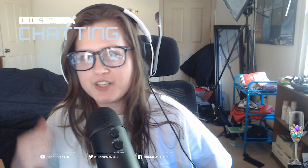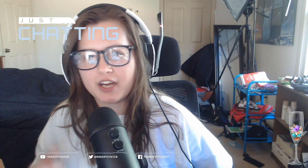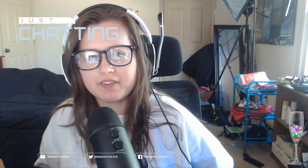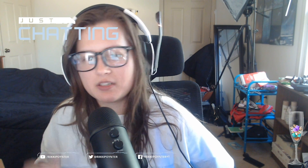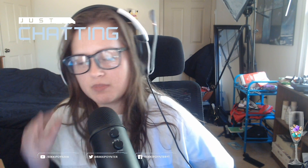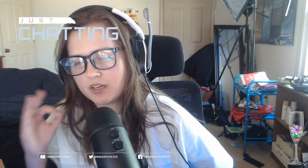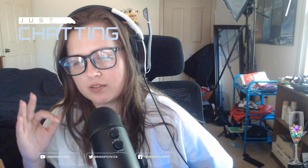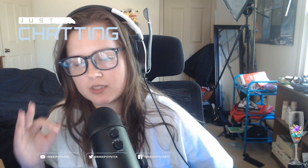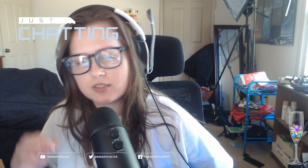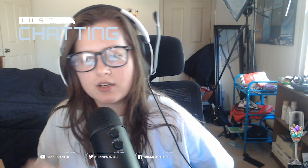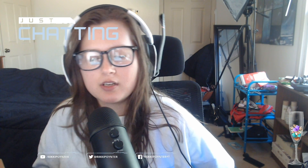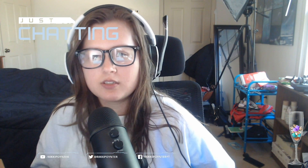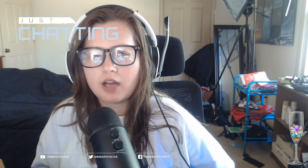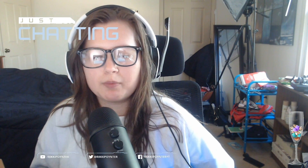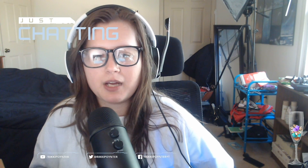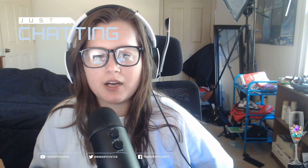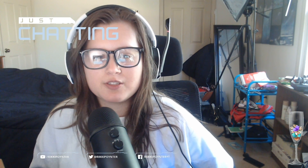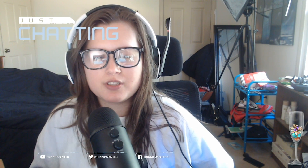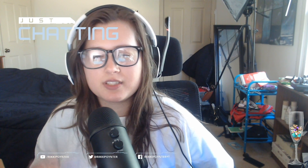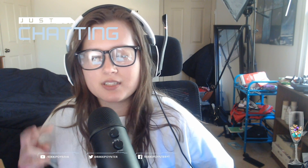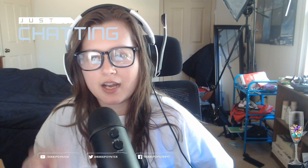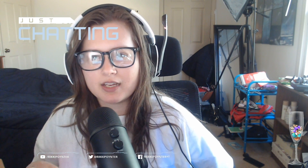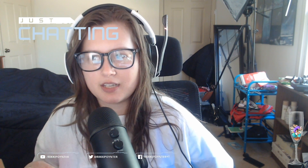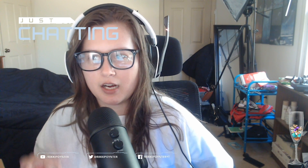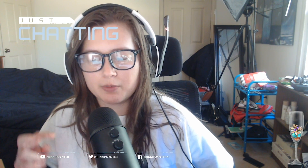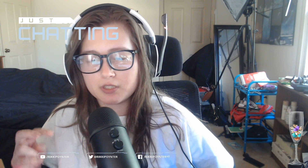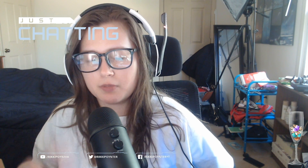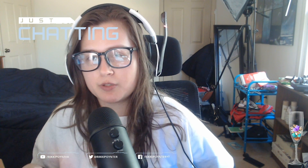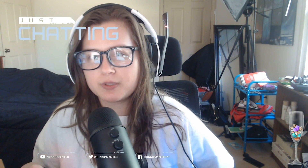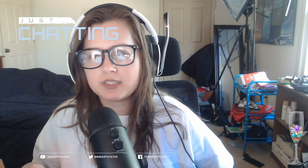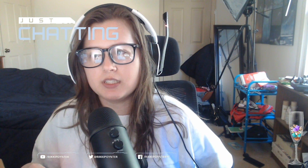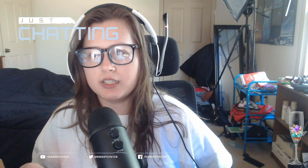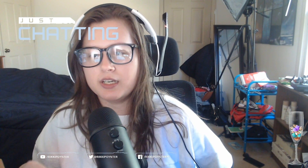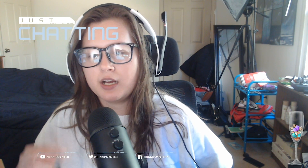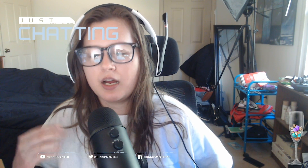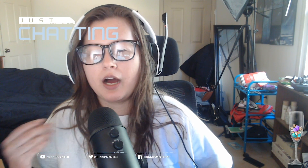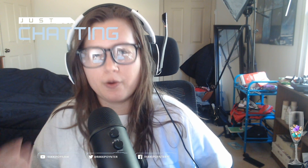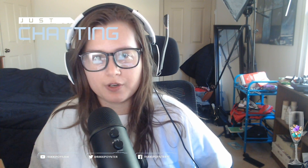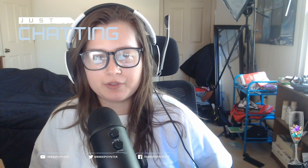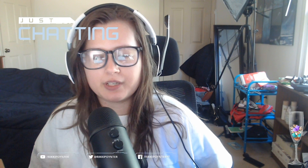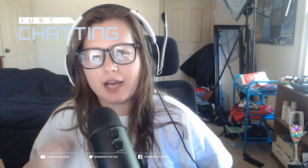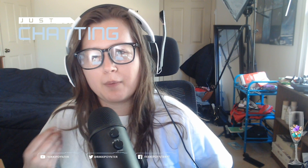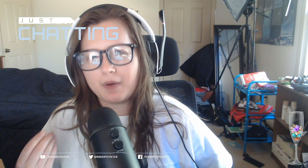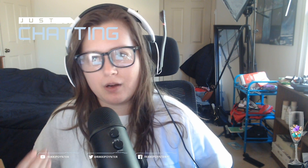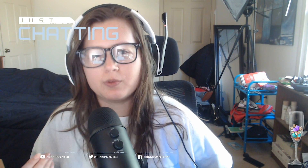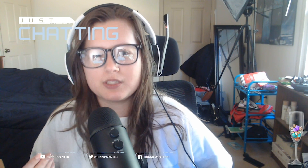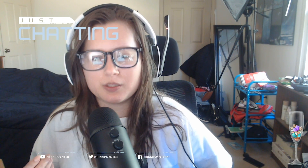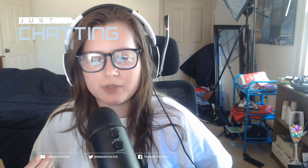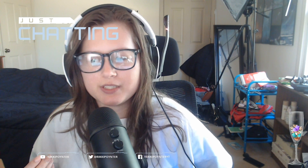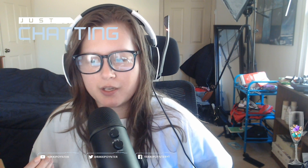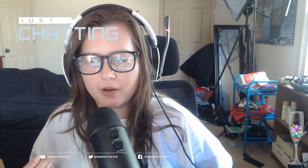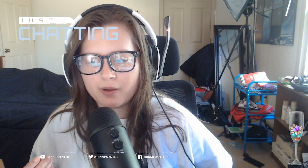She gave it to me and it was top notch. The second time was most recently. I ordered through the app. I went to the window.